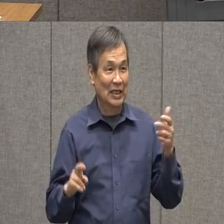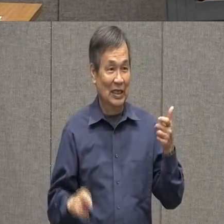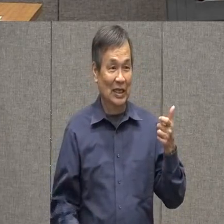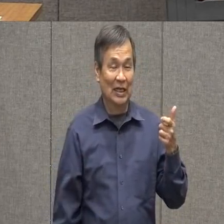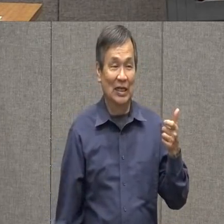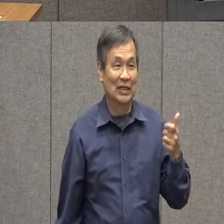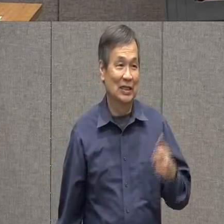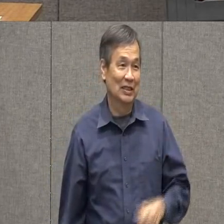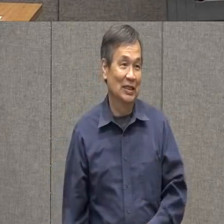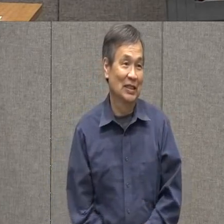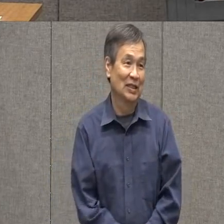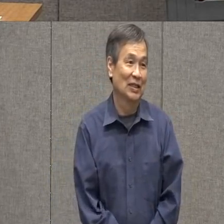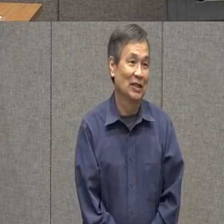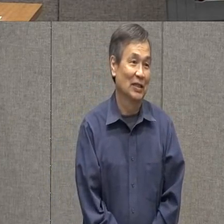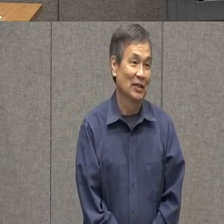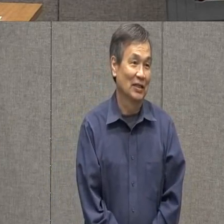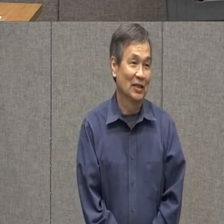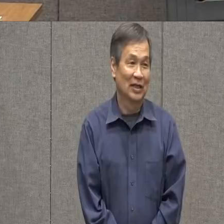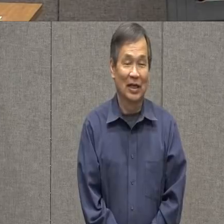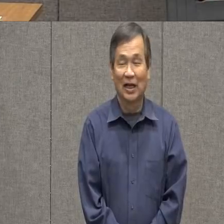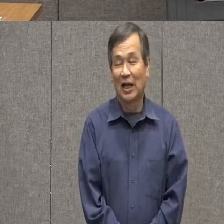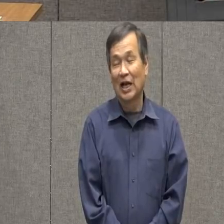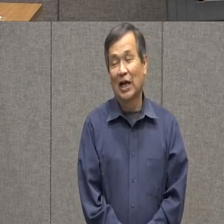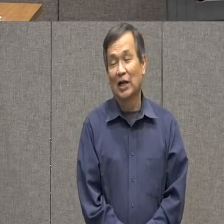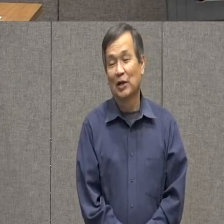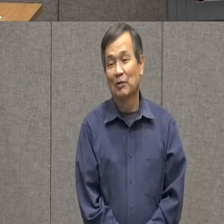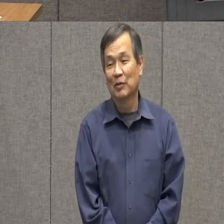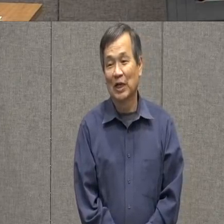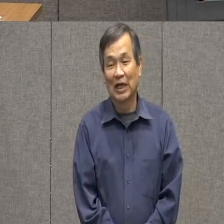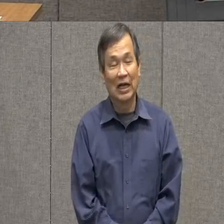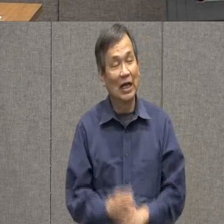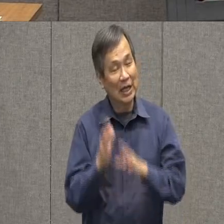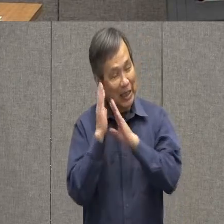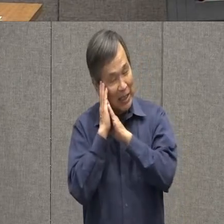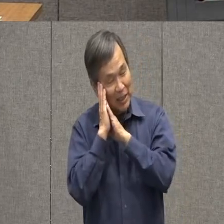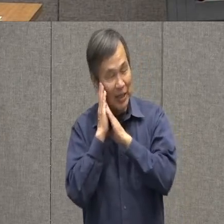[Ley] Okay, I'm gonna put on some lullaby music so I feel calm. Okay, Ms. Ley. You do what you gotta do.